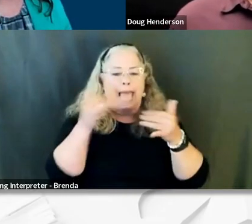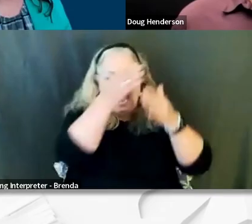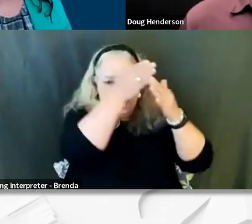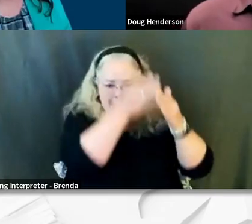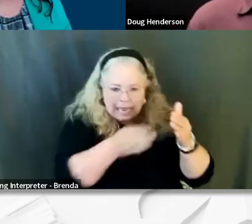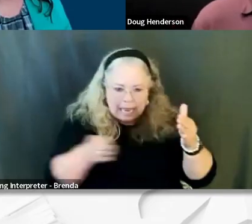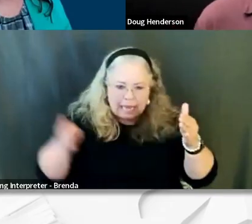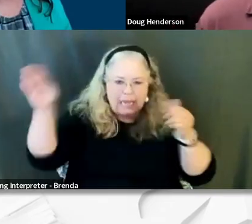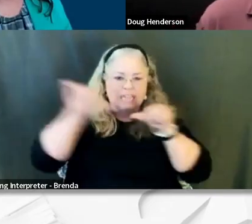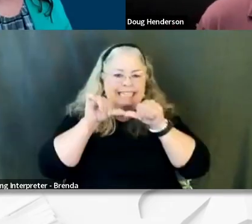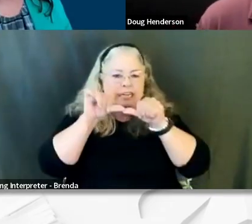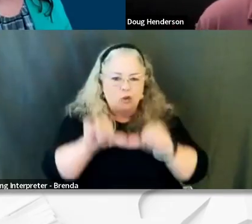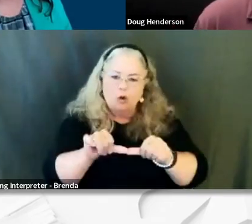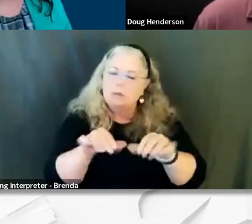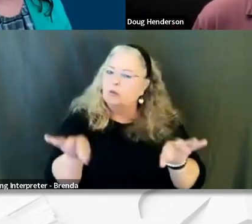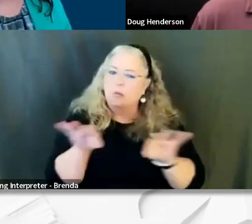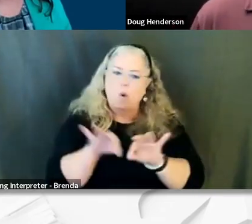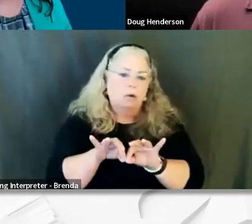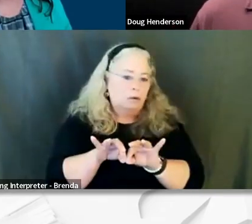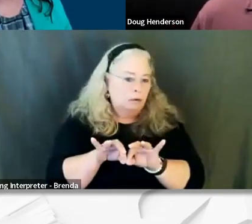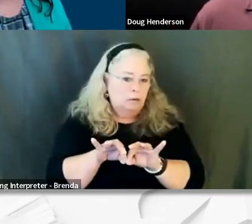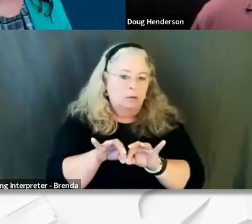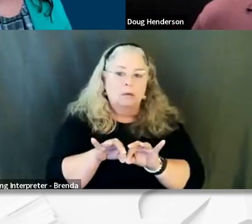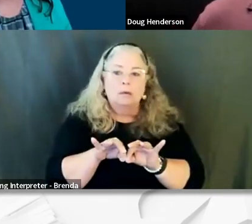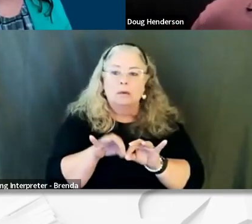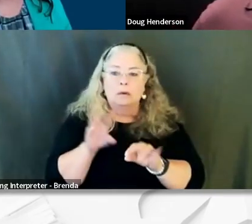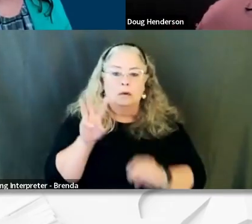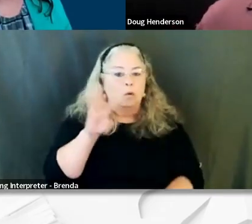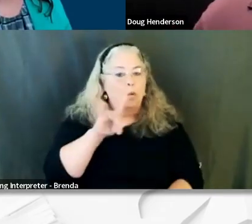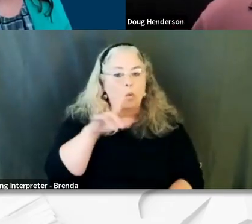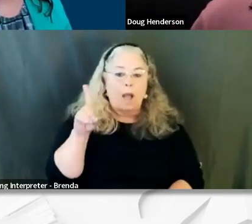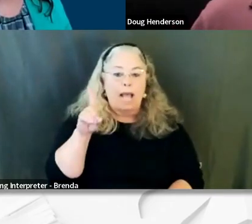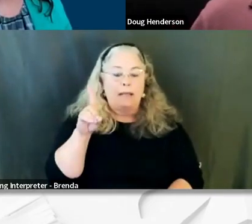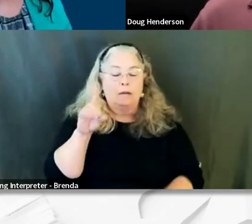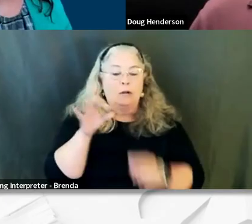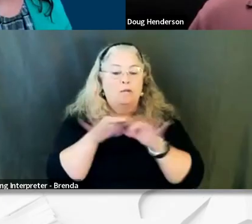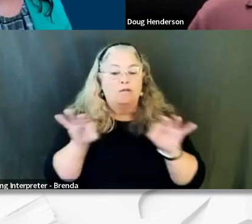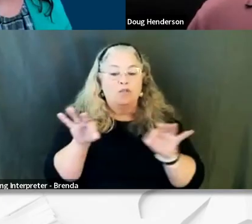because it reminds us that the the the wild free choice play all of the time